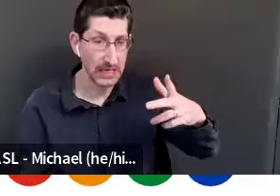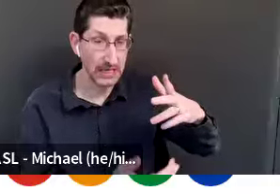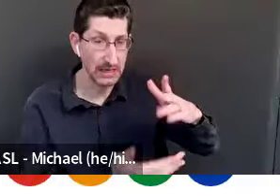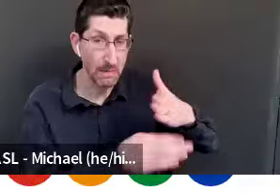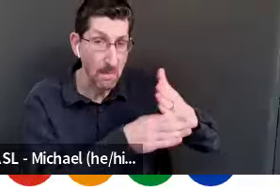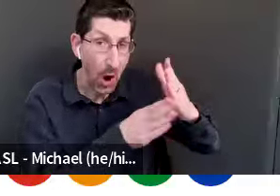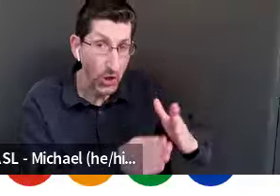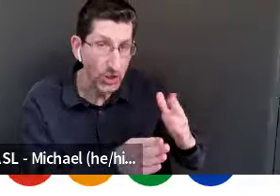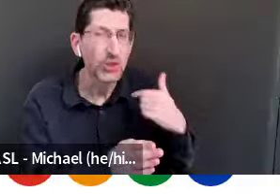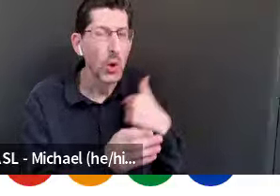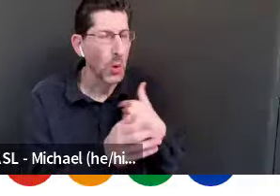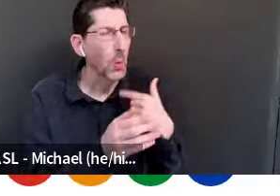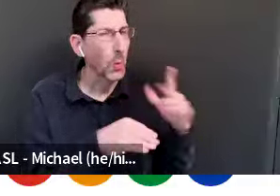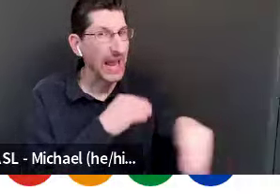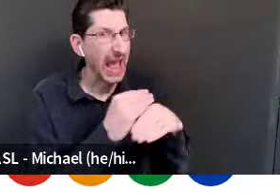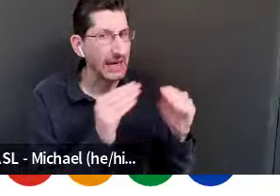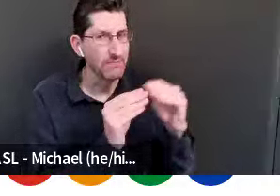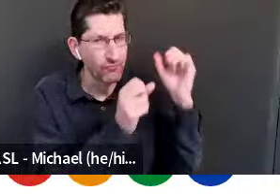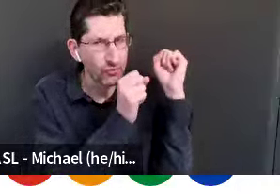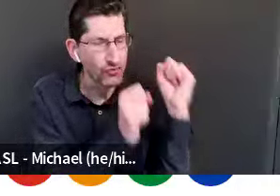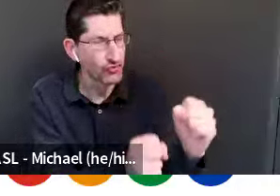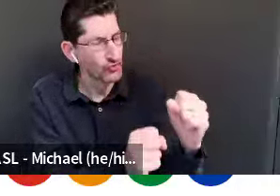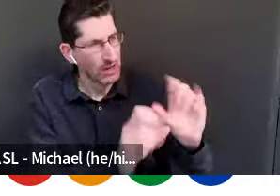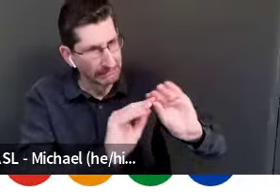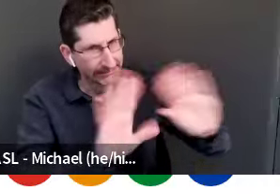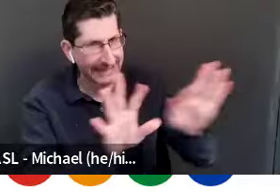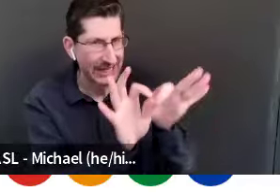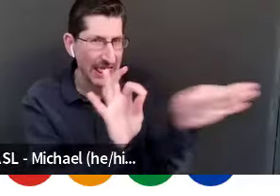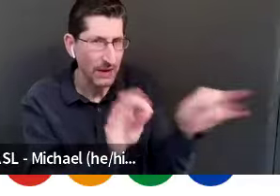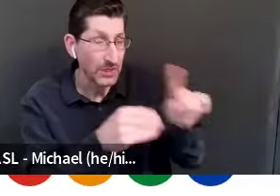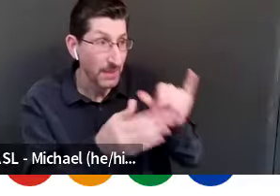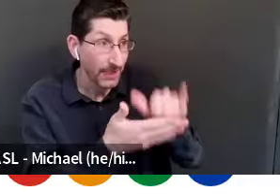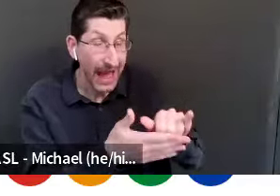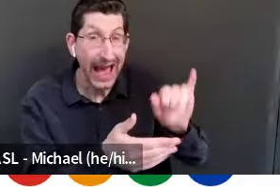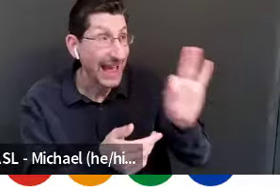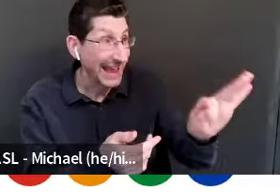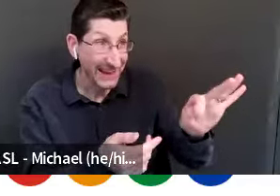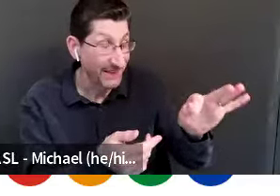OUR PARTNERS. WE HAVE BAKED IN ADDITIONAL STRONGER CONTRACT LANGUAGE AROUND